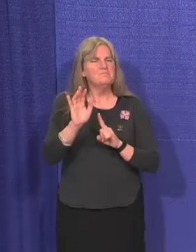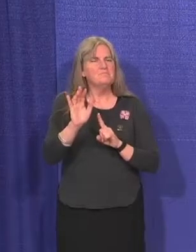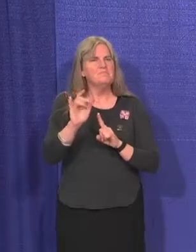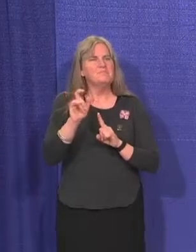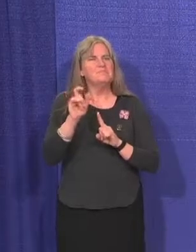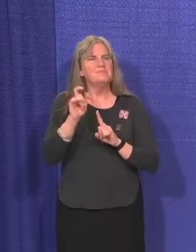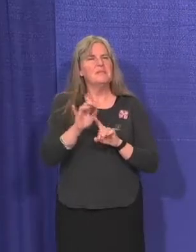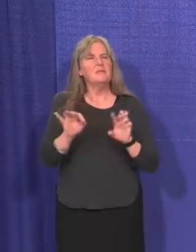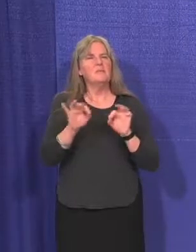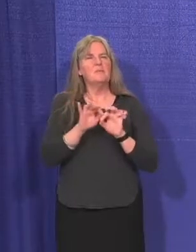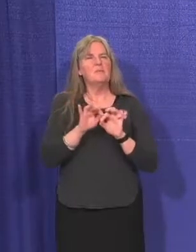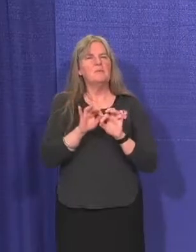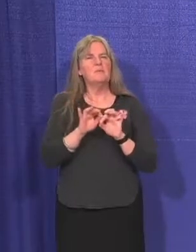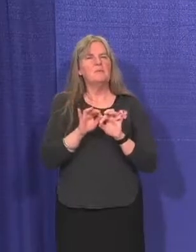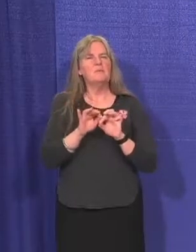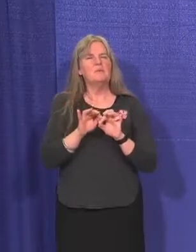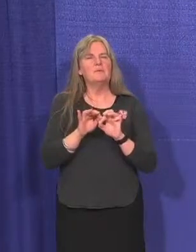an unvaccinated population as